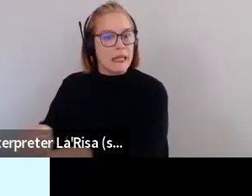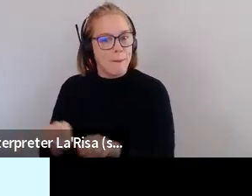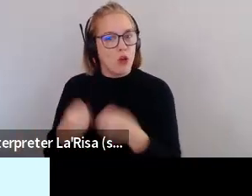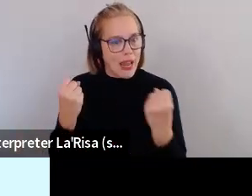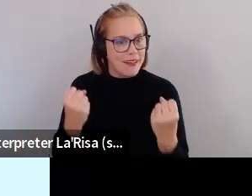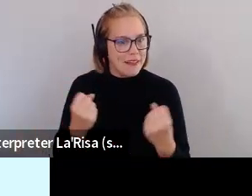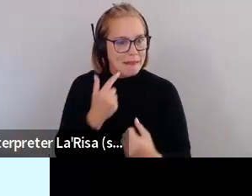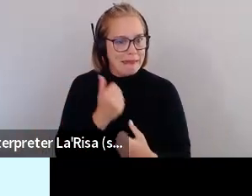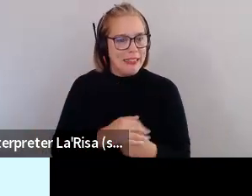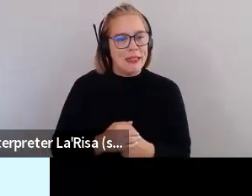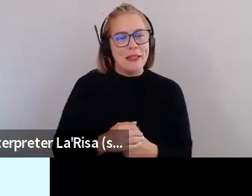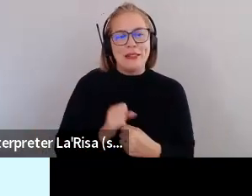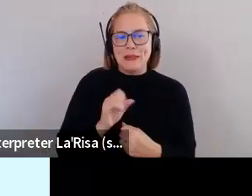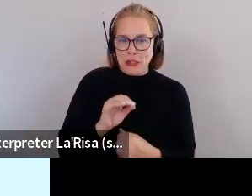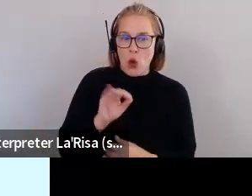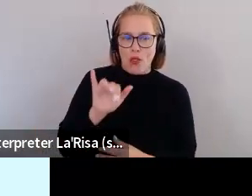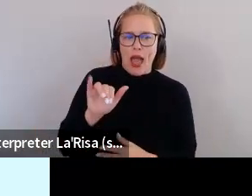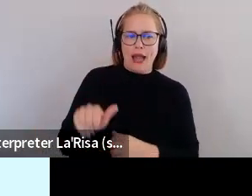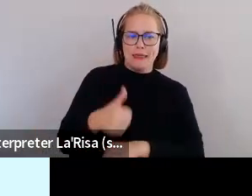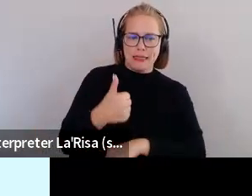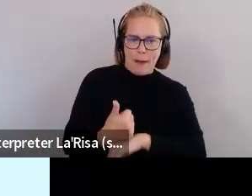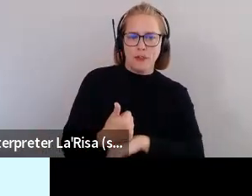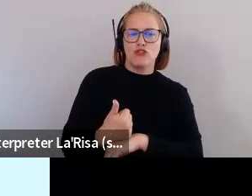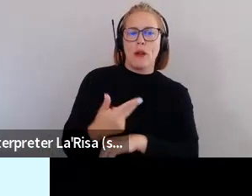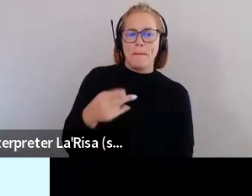things in their own hands. This is also where the physically disabled